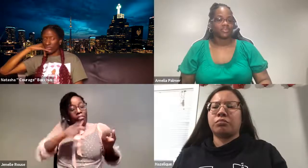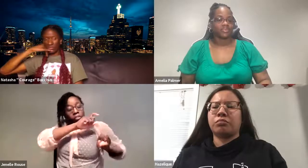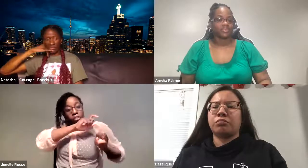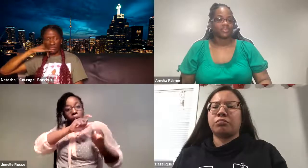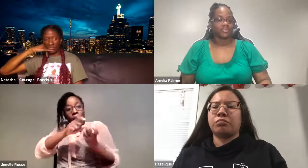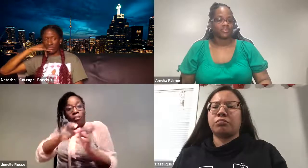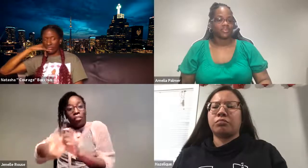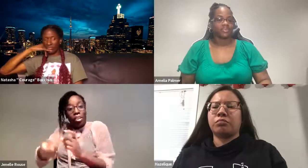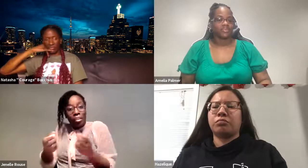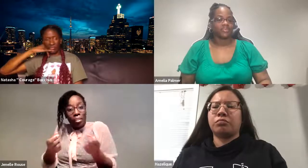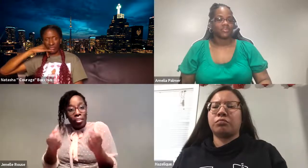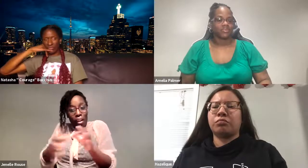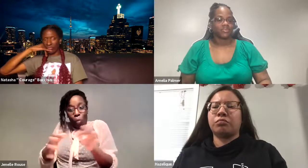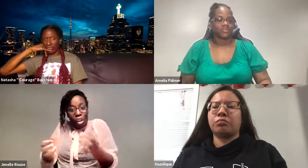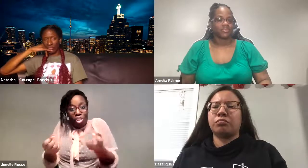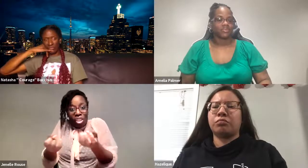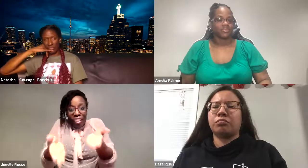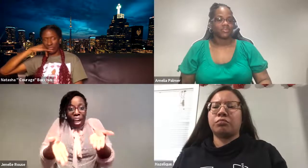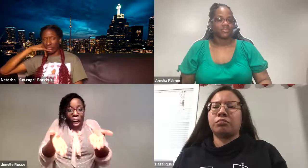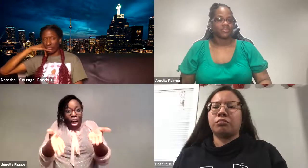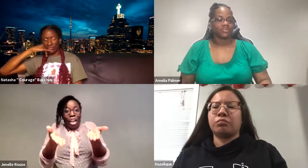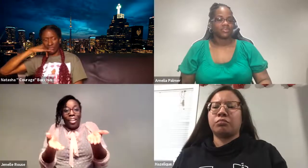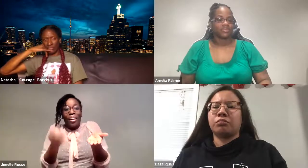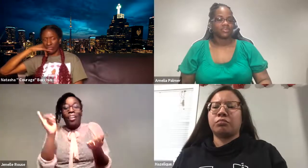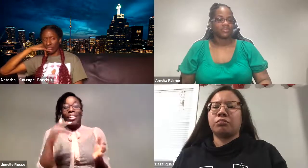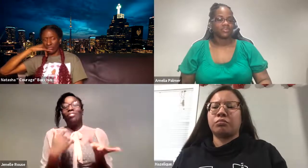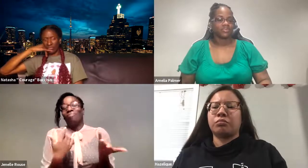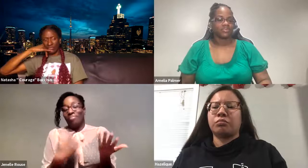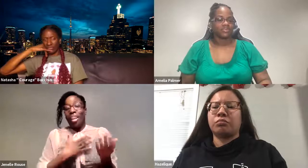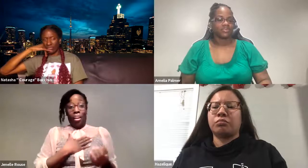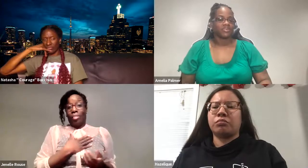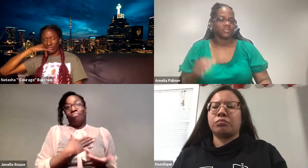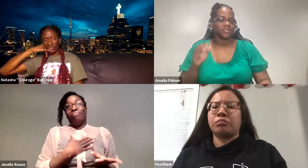don't realize that language has its own history and has its own transformation